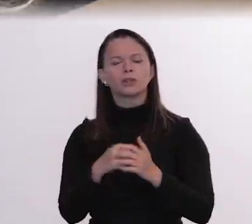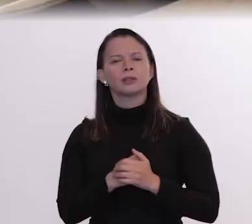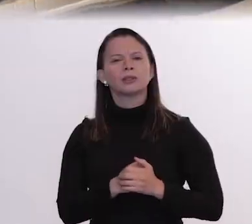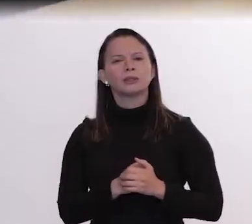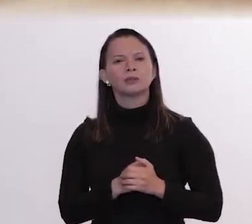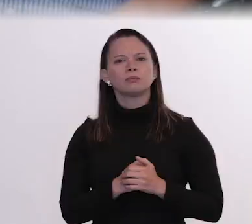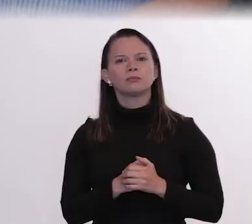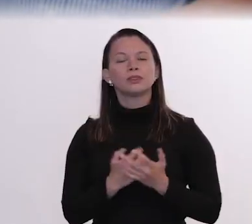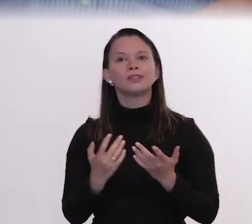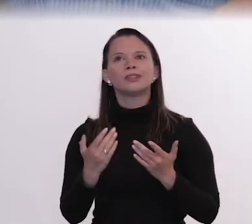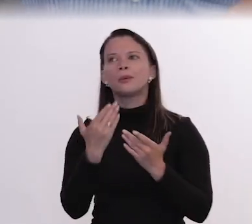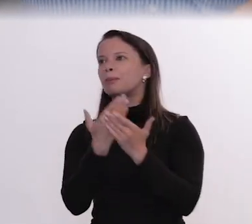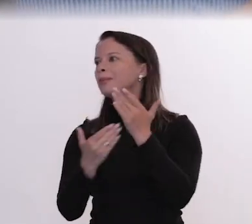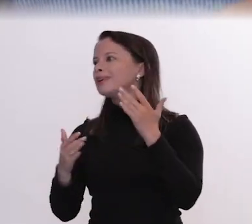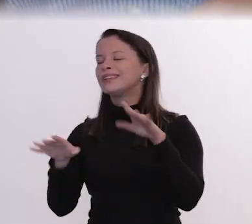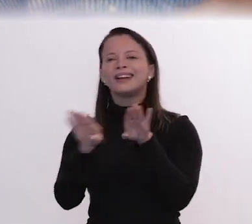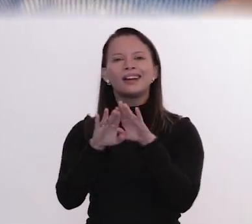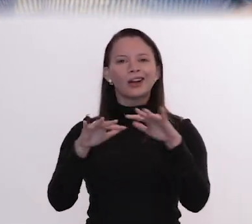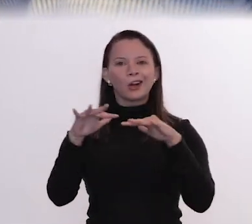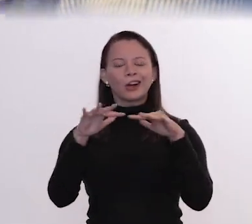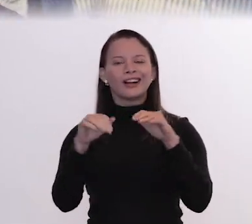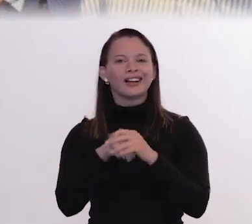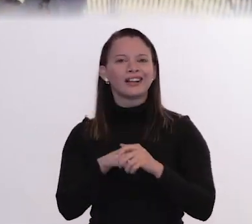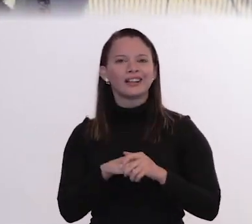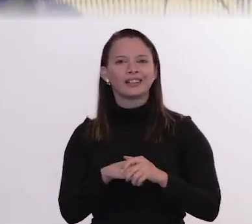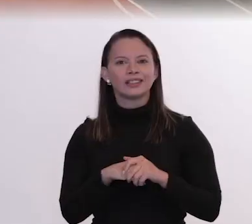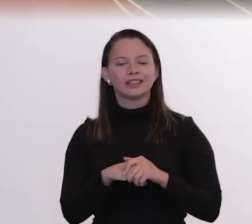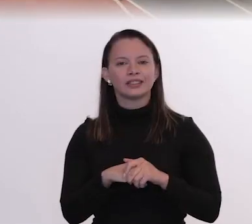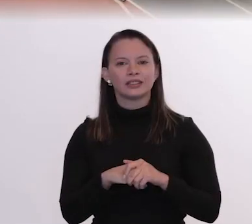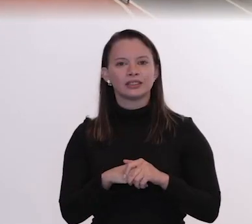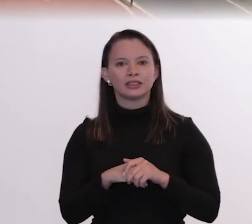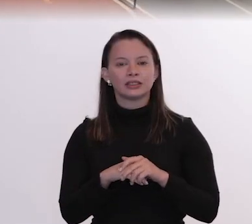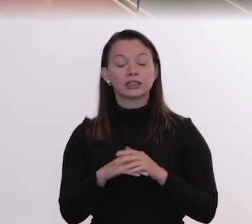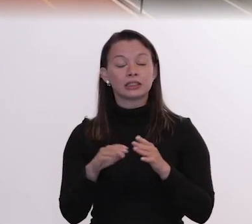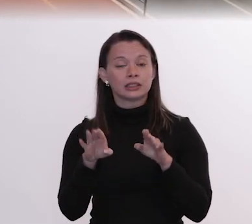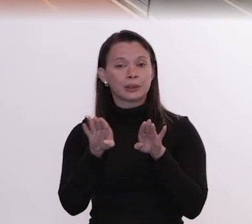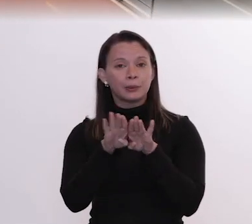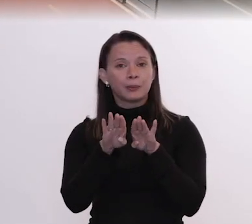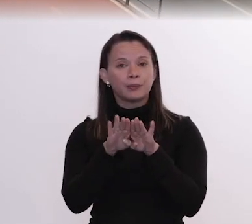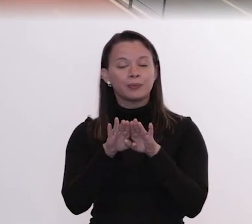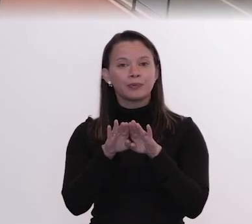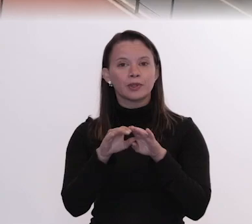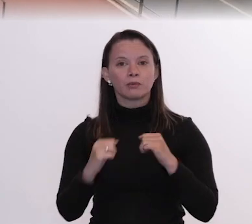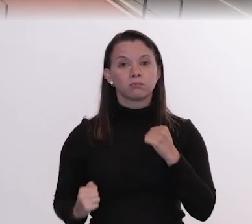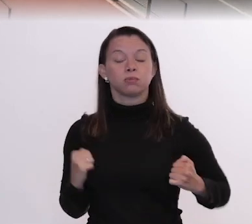You lose speed, today, you go anywhere faster by bike,